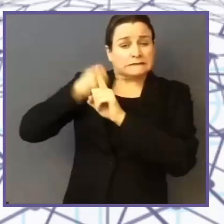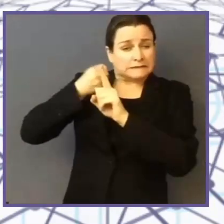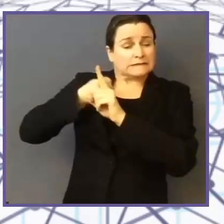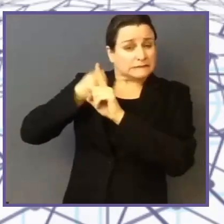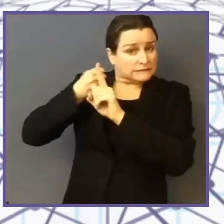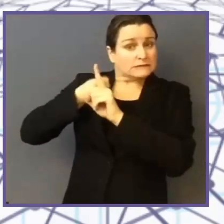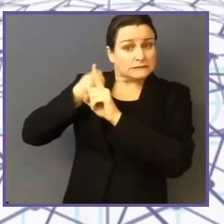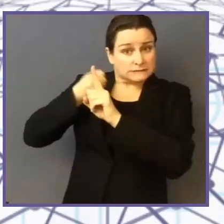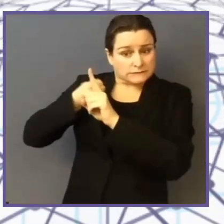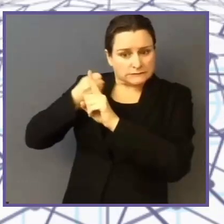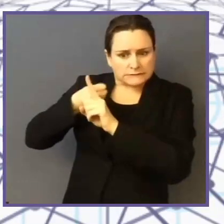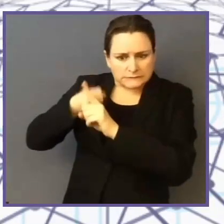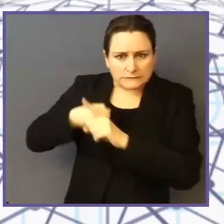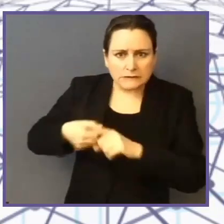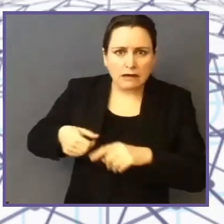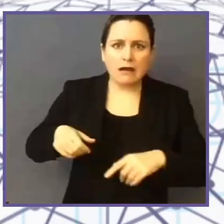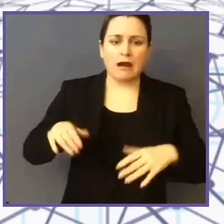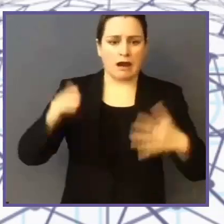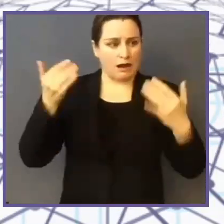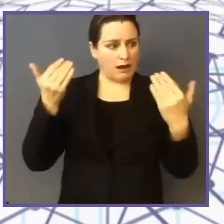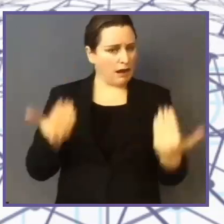the movement for assistive technology.